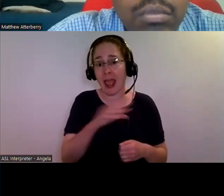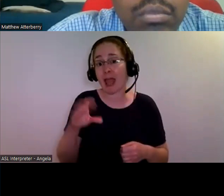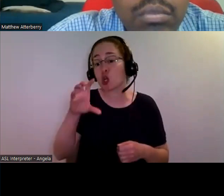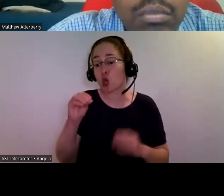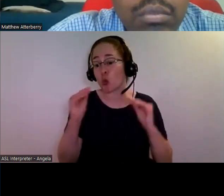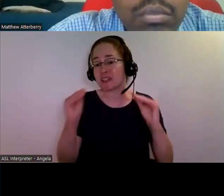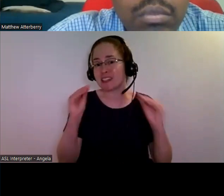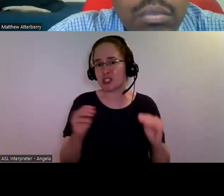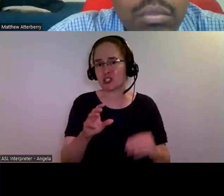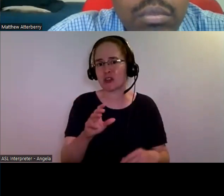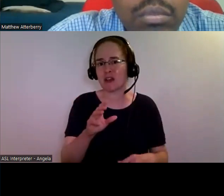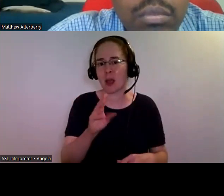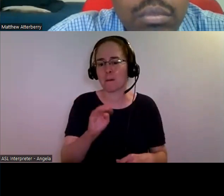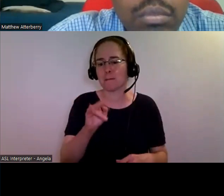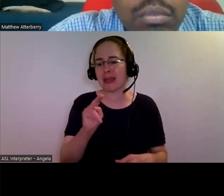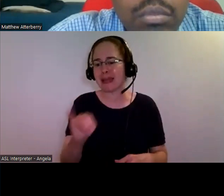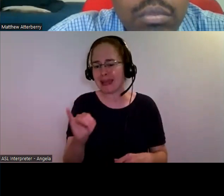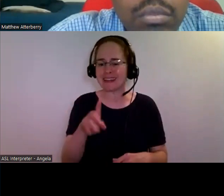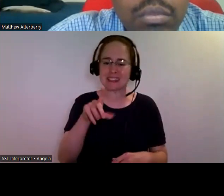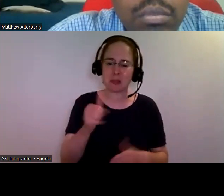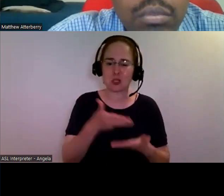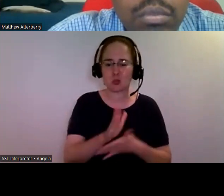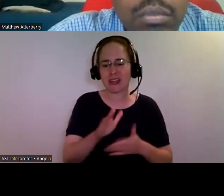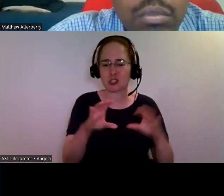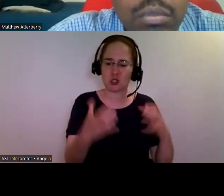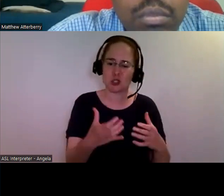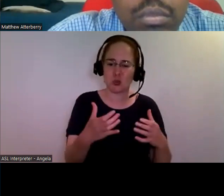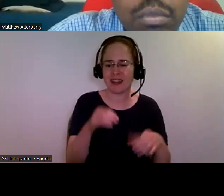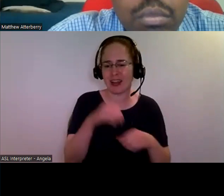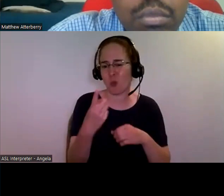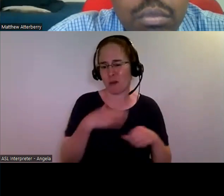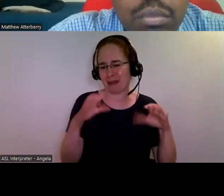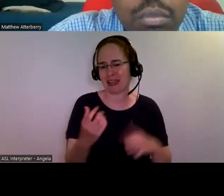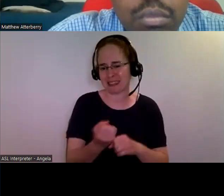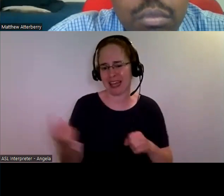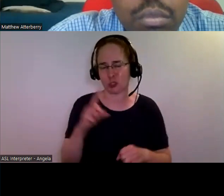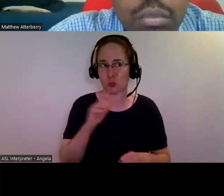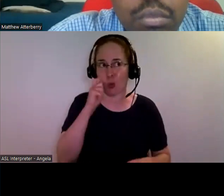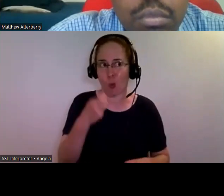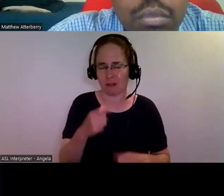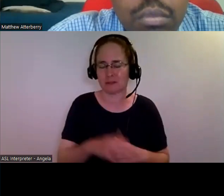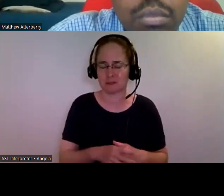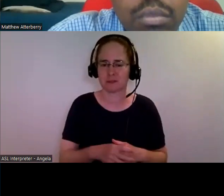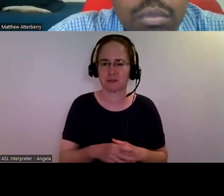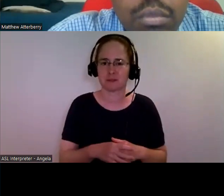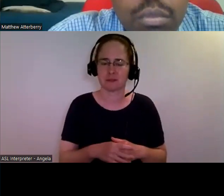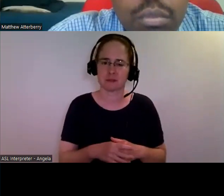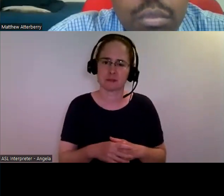disability rights unit in one of my classes last year, which was really, really cool. I think yeah